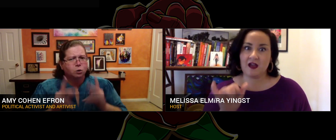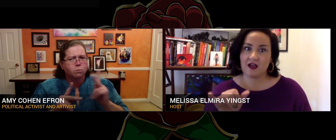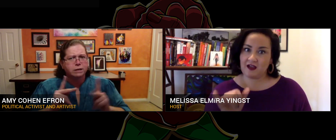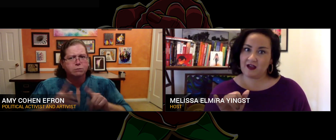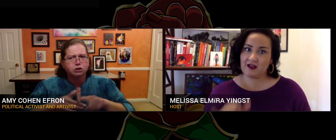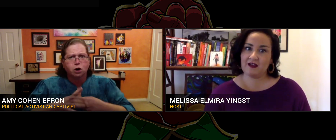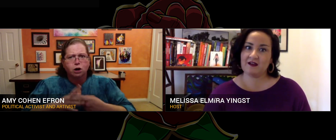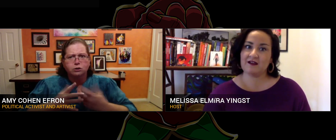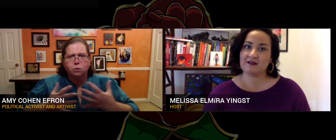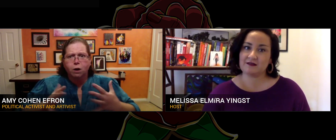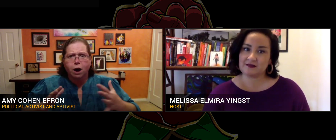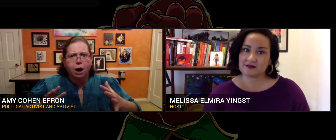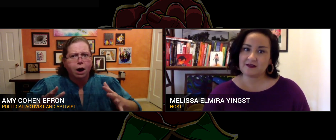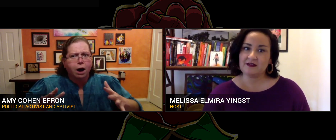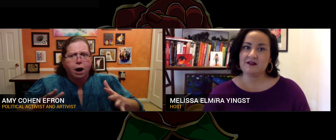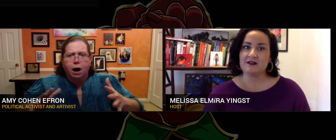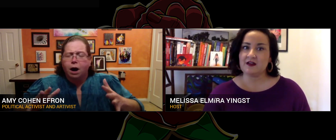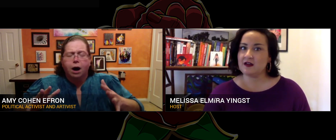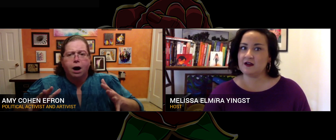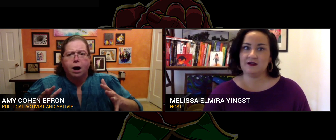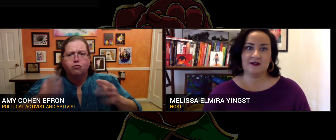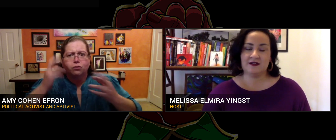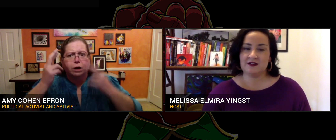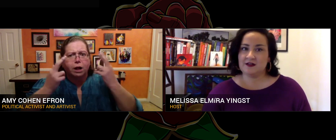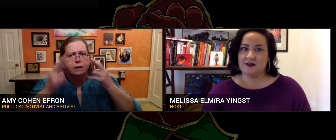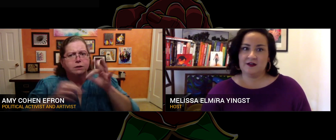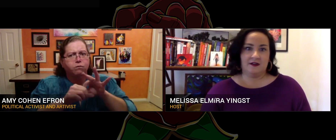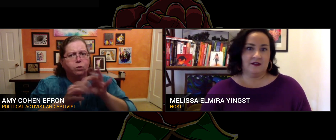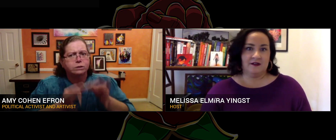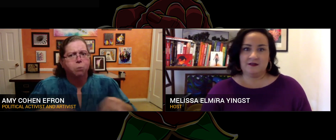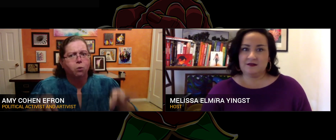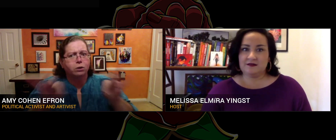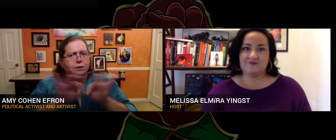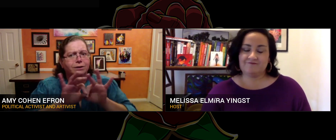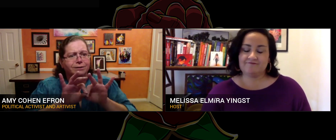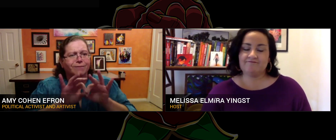Ah, I see! People are starting to realize voting is important.